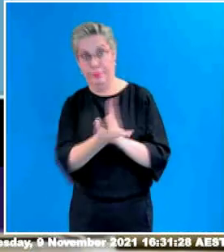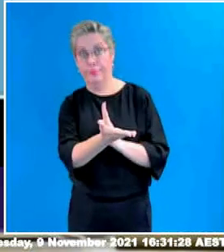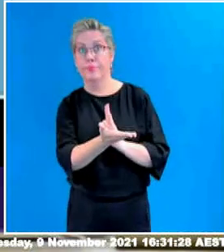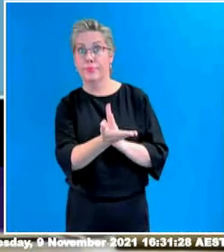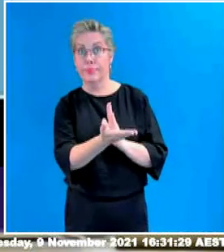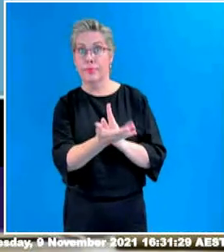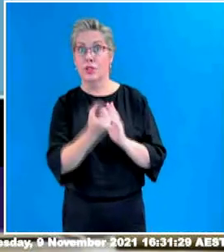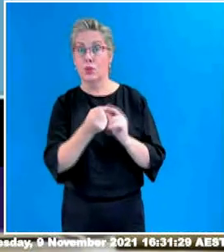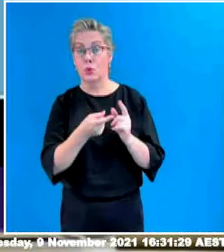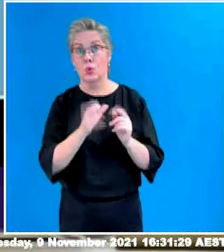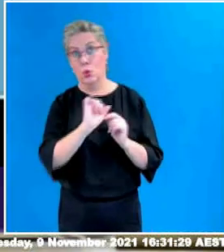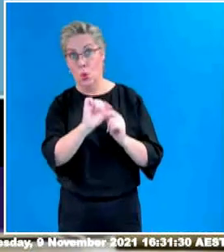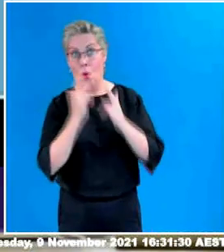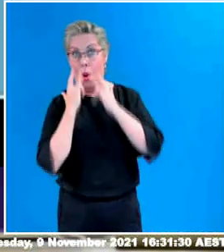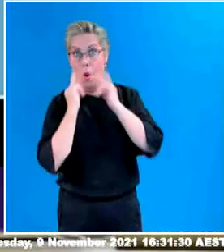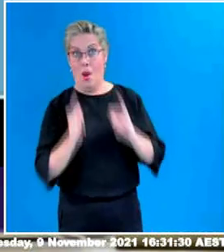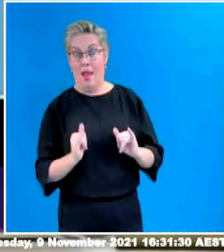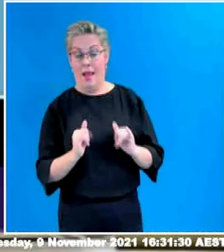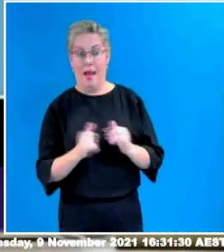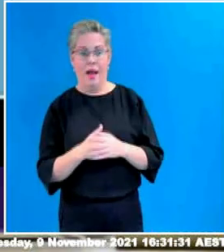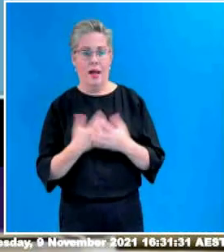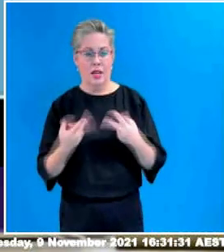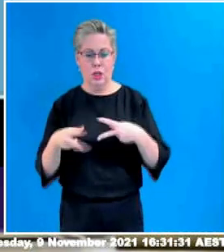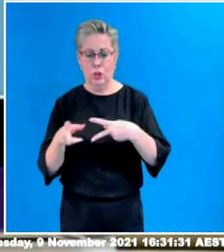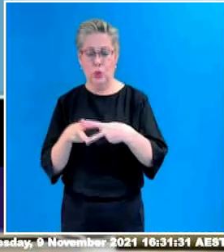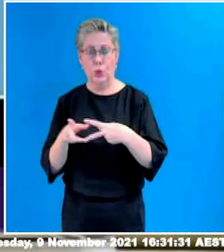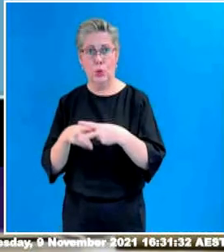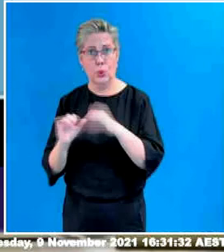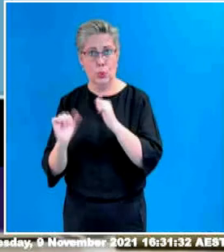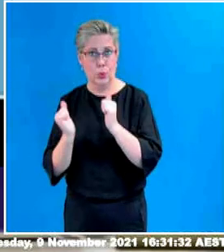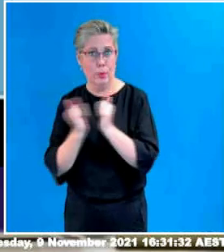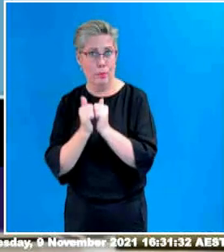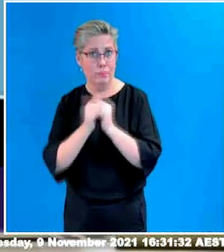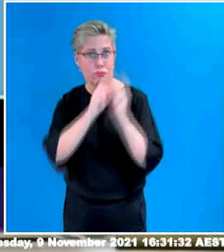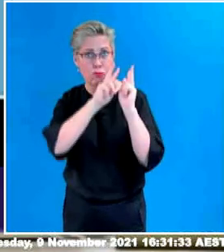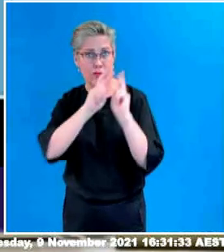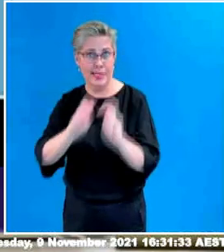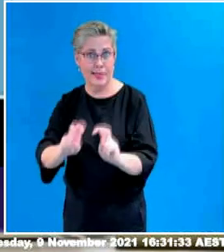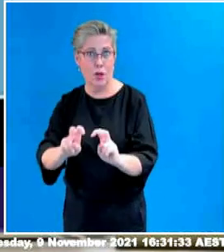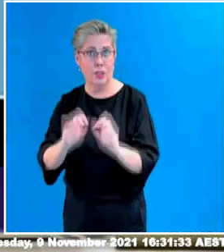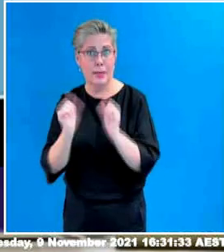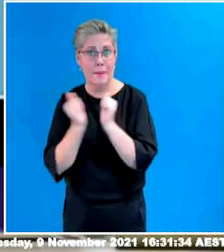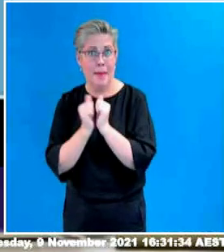So there were two factual propositions which, as we understand it, are at best